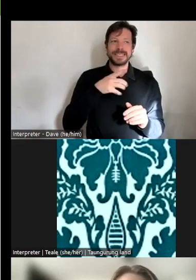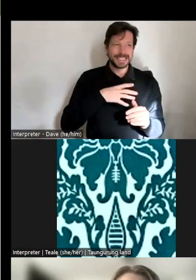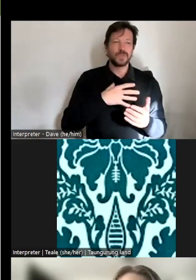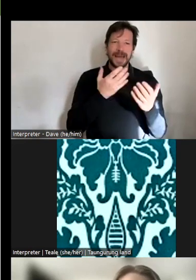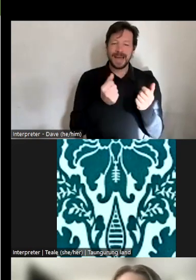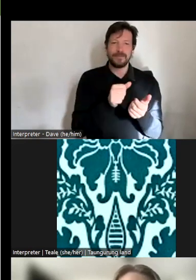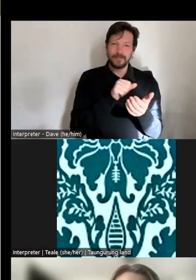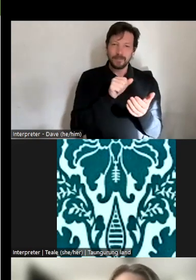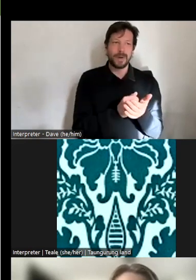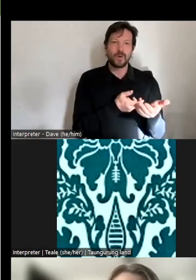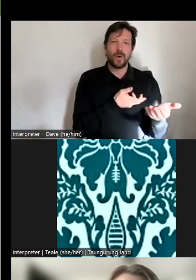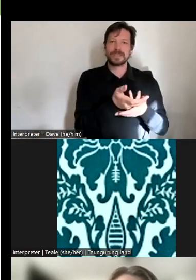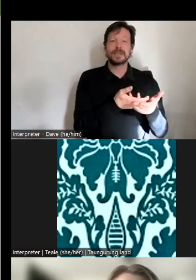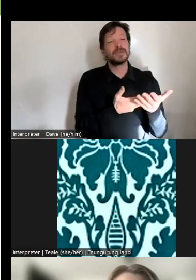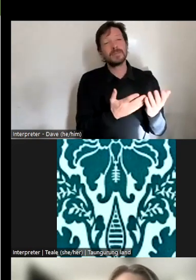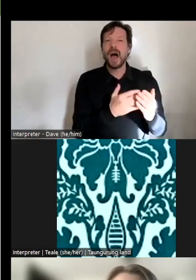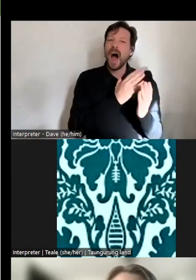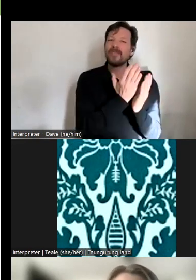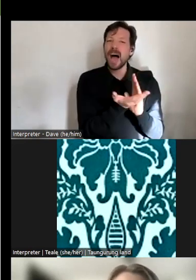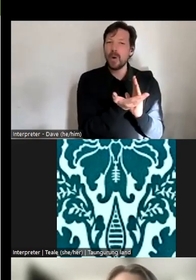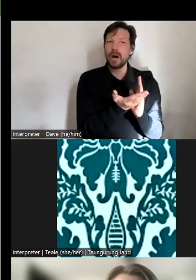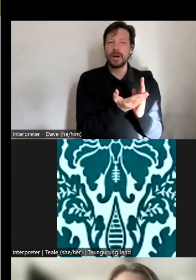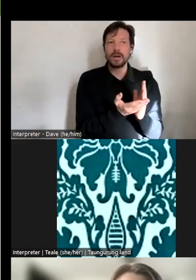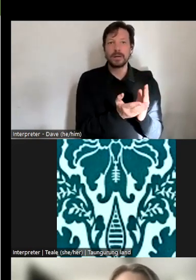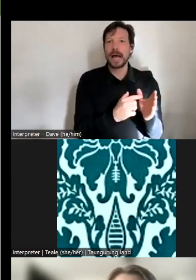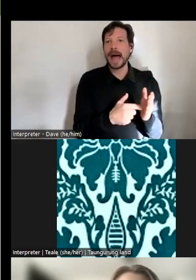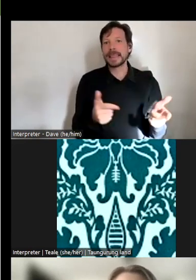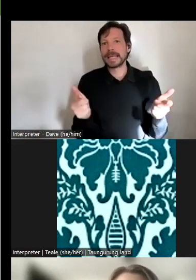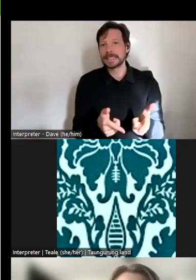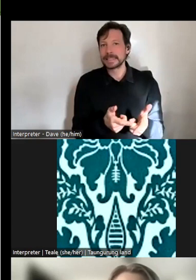It takes about half an hour at a minimum, I think, to talk through all the pros and cons